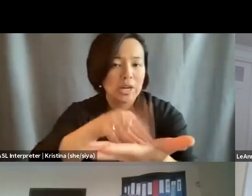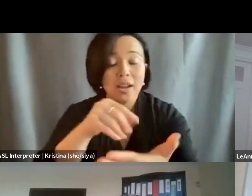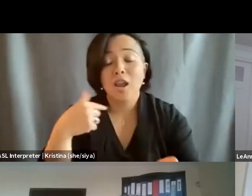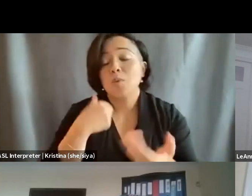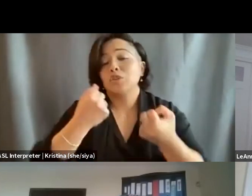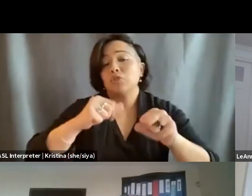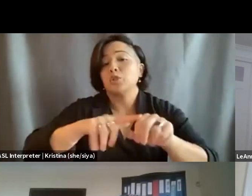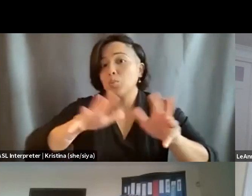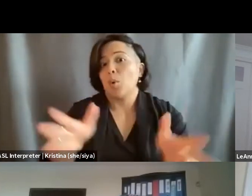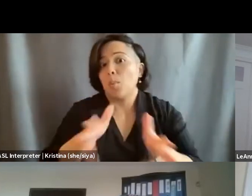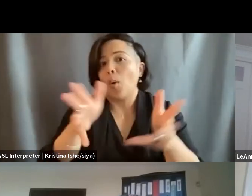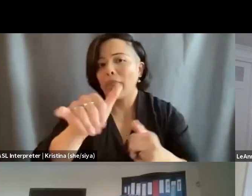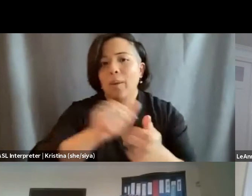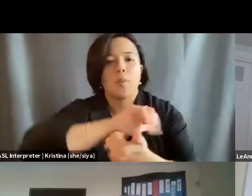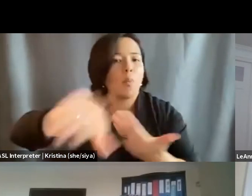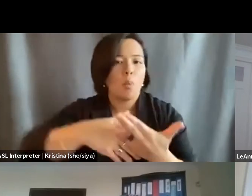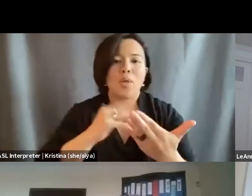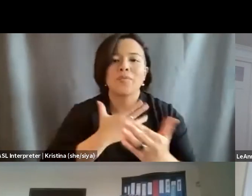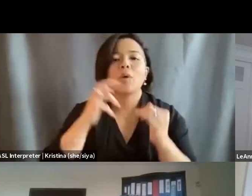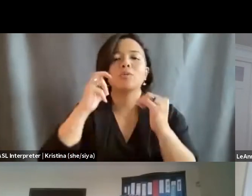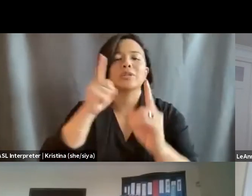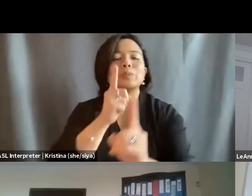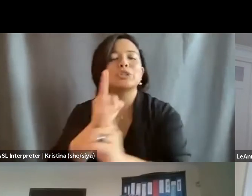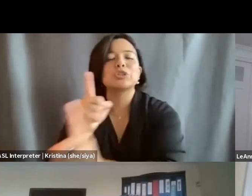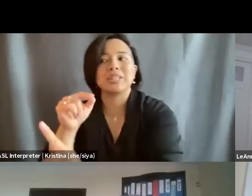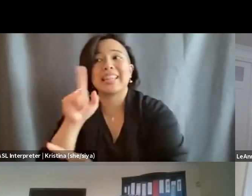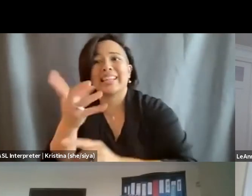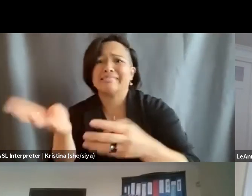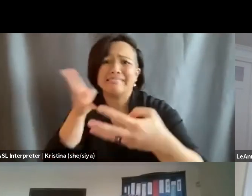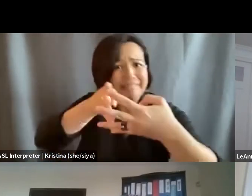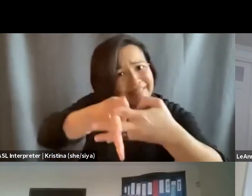that in all education programs.